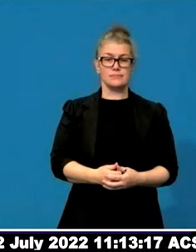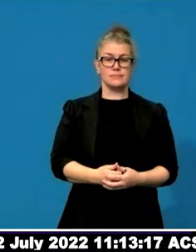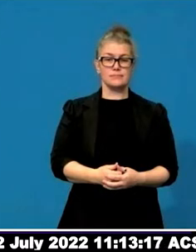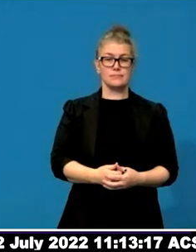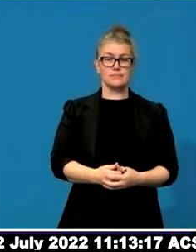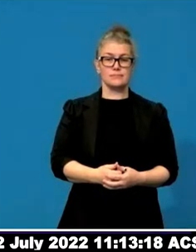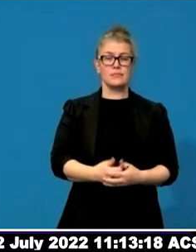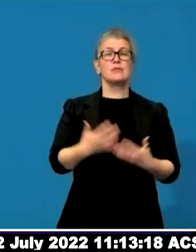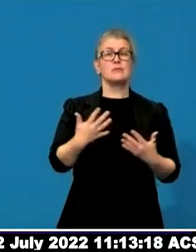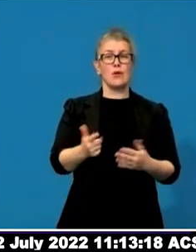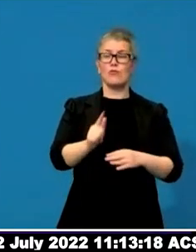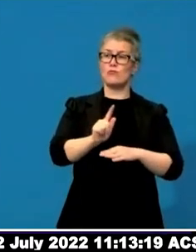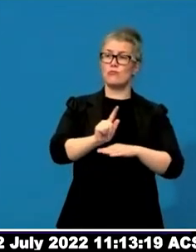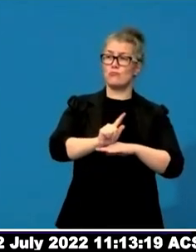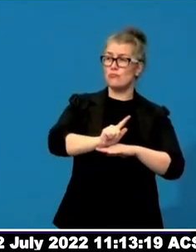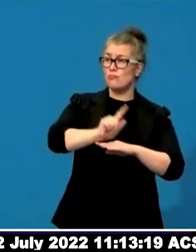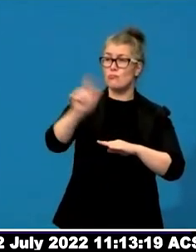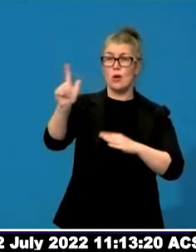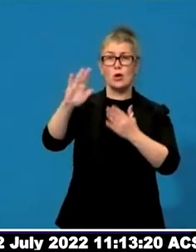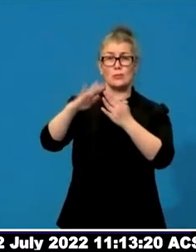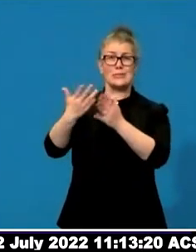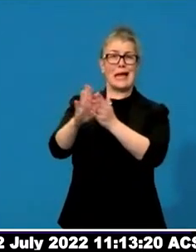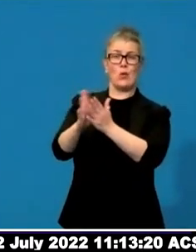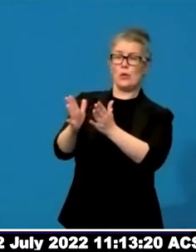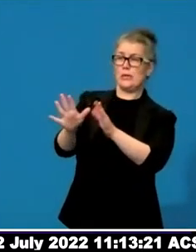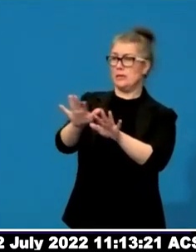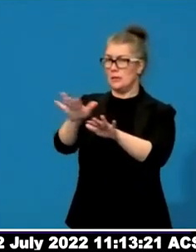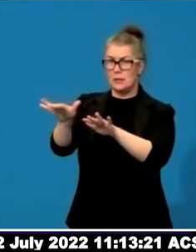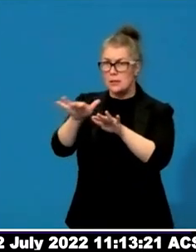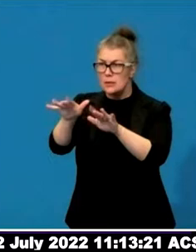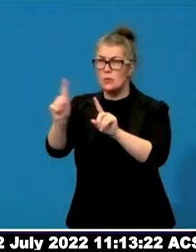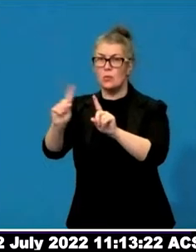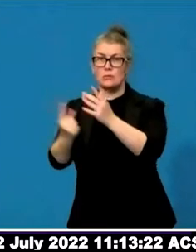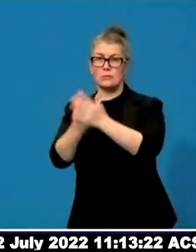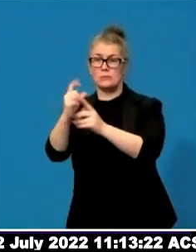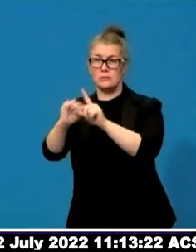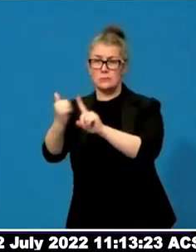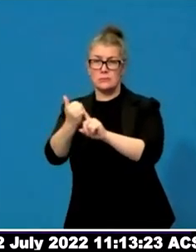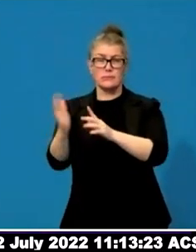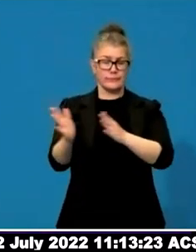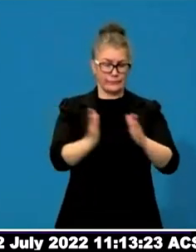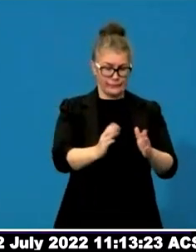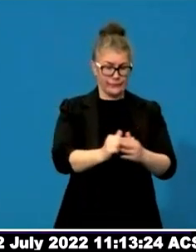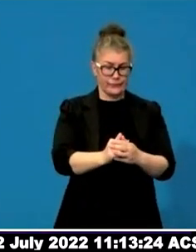in the way we've been discussing, when you're dealing with your clients